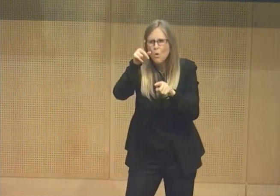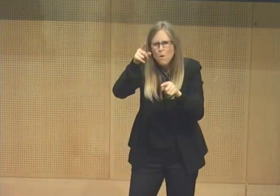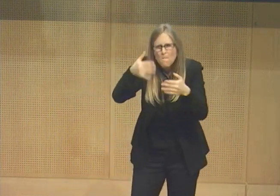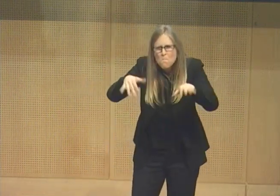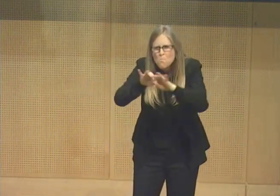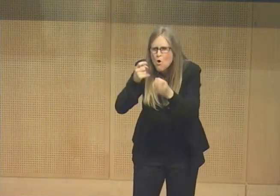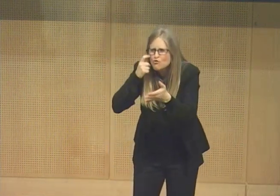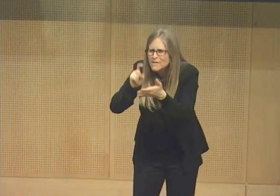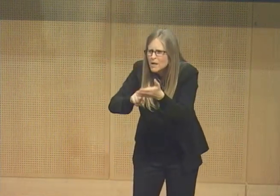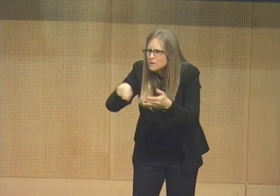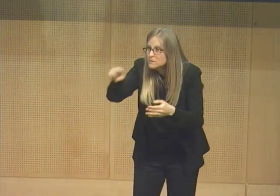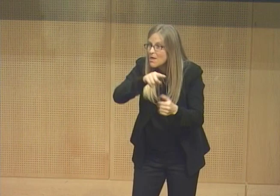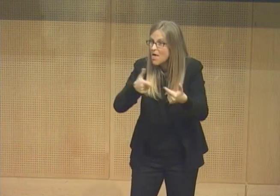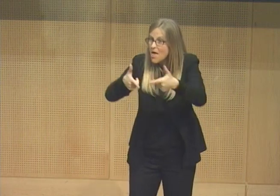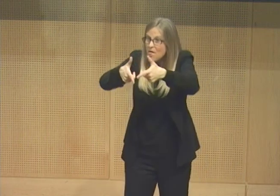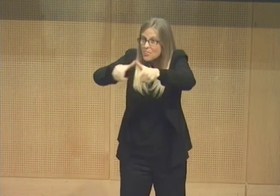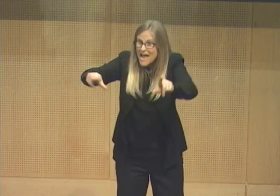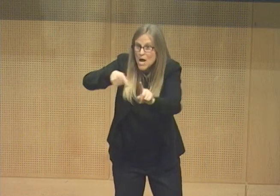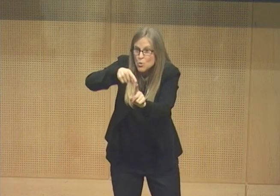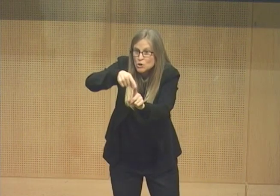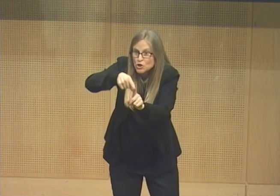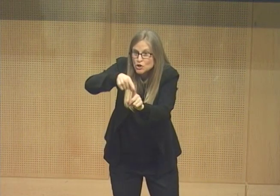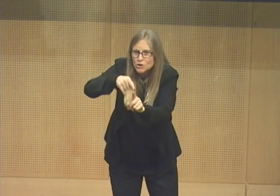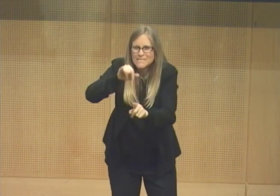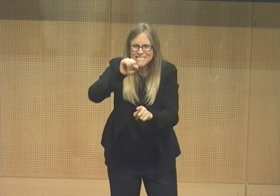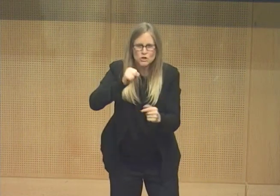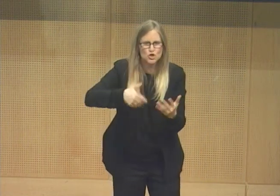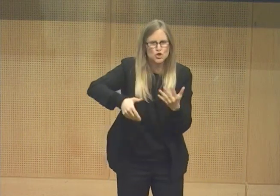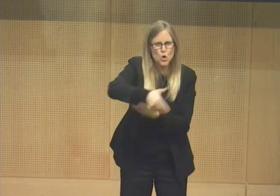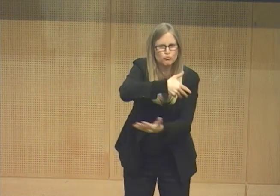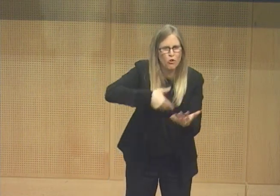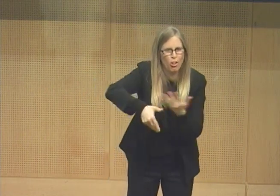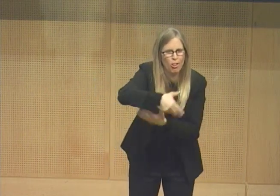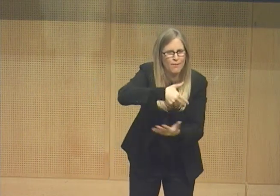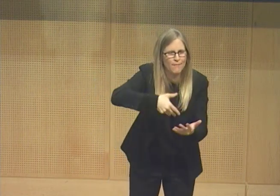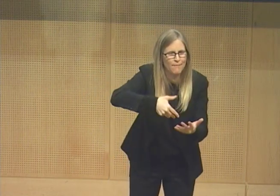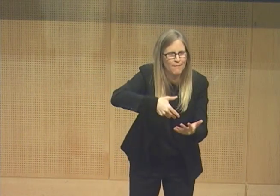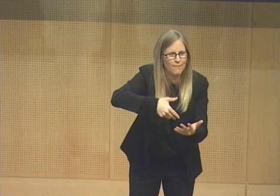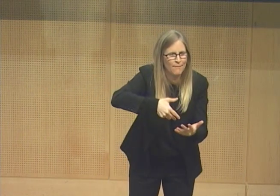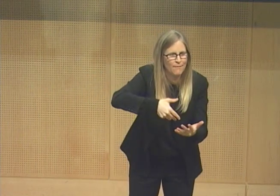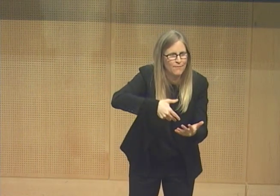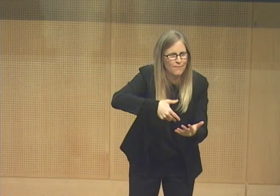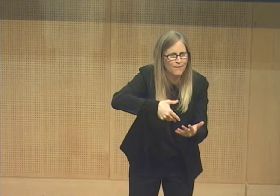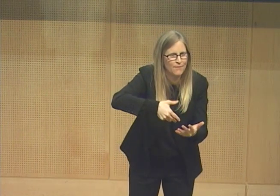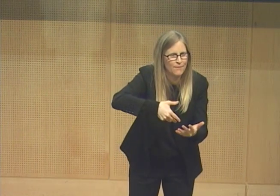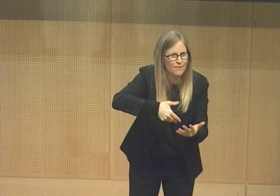and how does those discussions influence our society? Because language is in and of itself social.